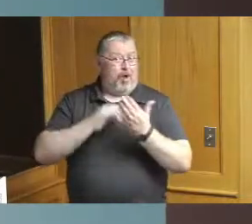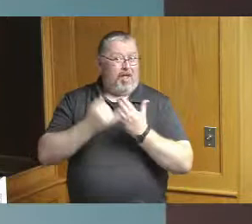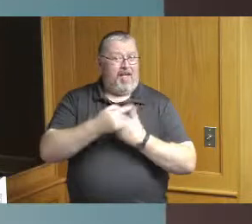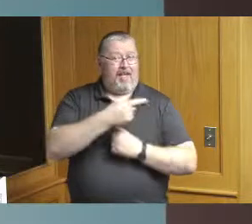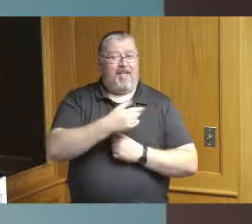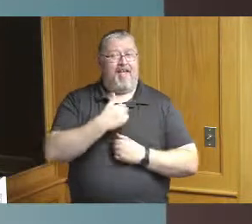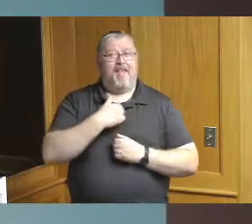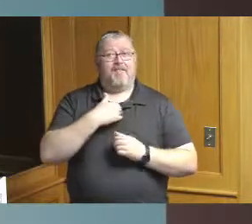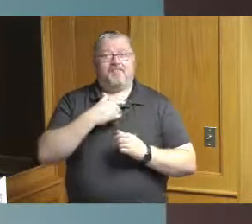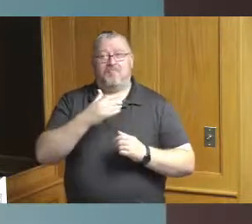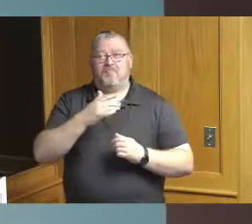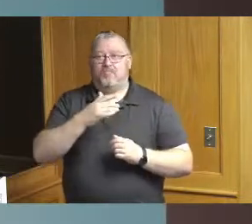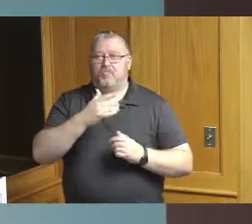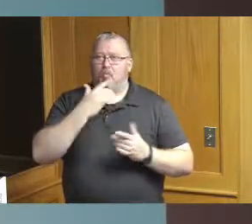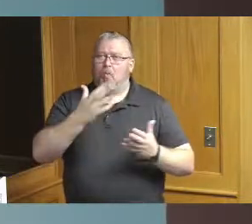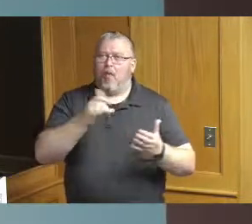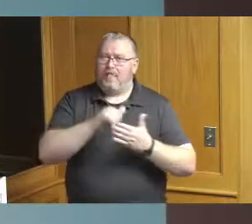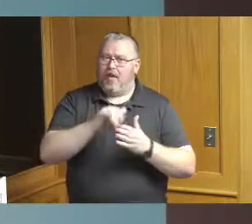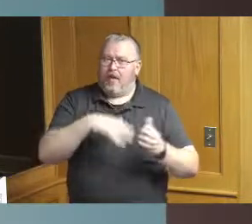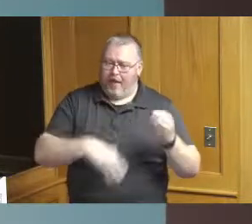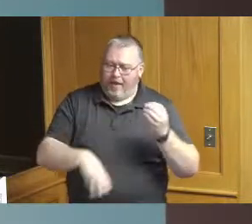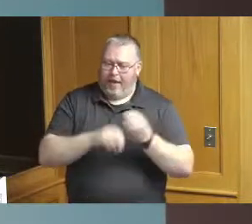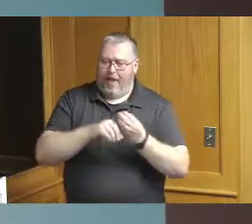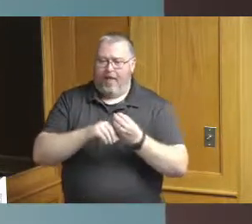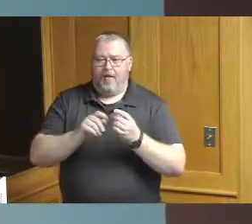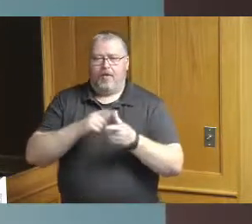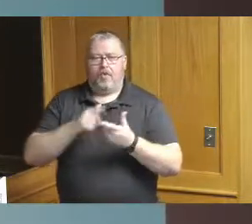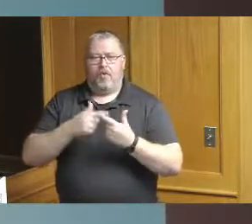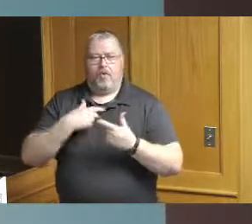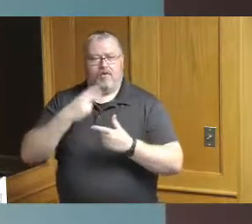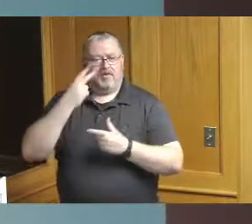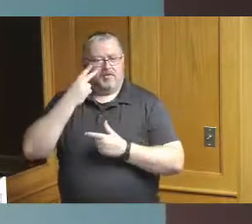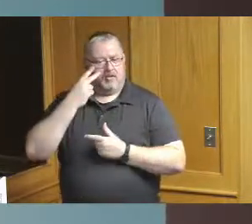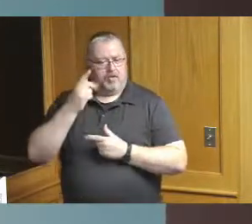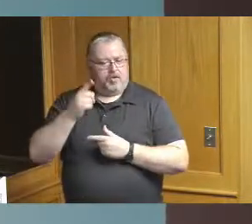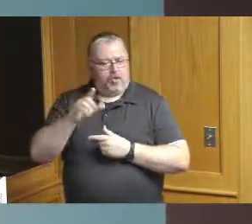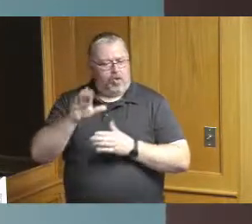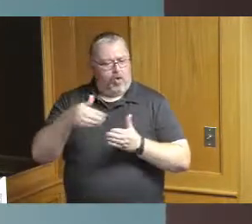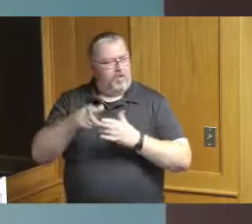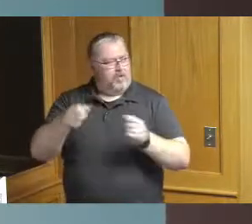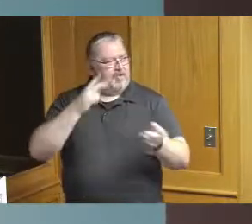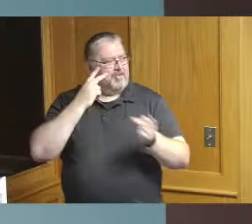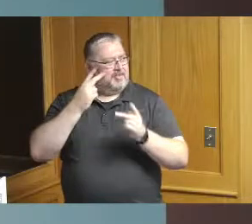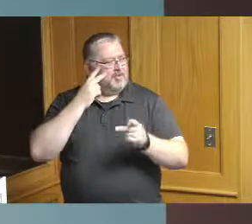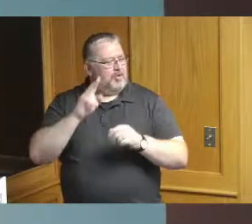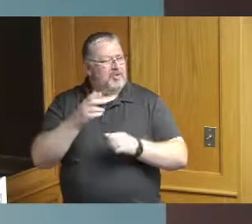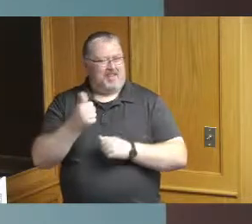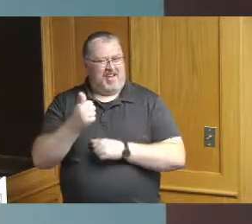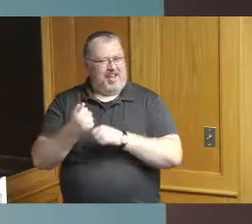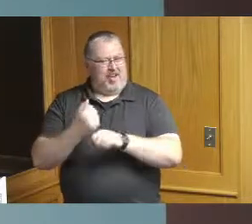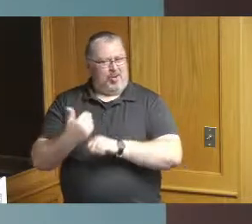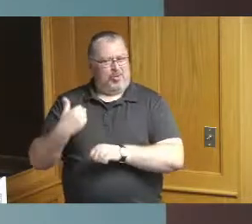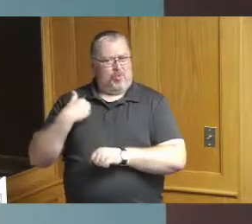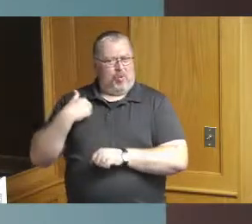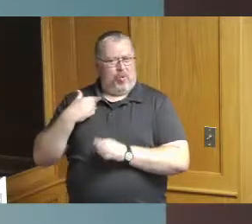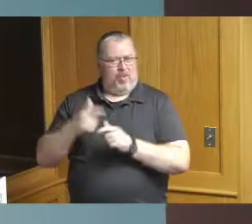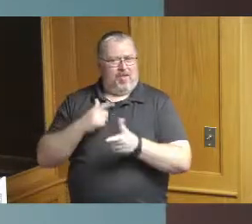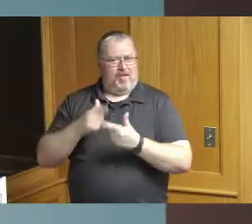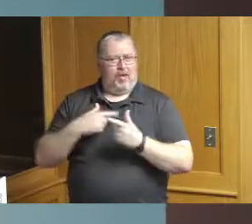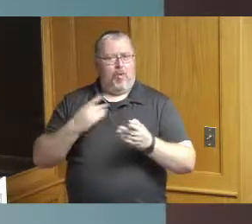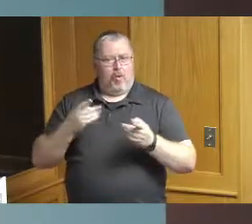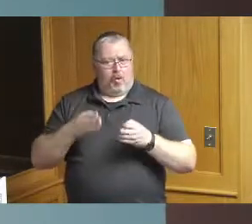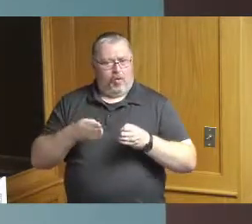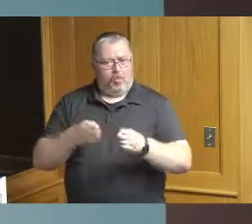time i had my road wonderfully paved just you know 10 days ago and then later it's cut up now